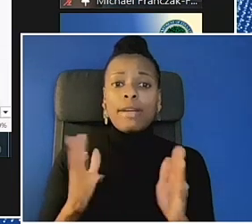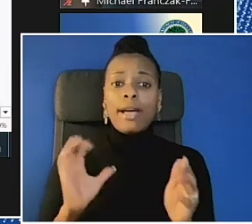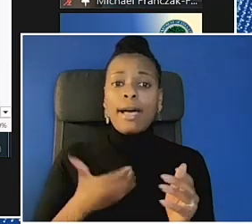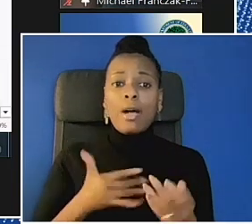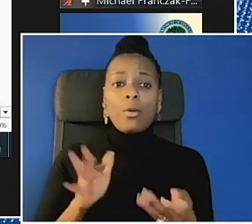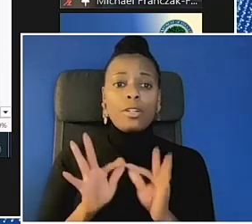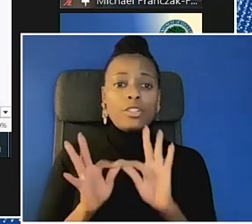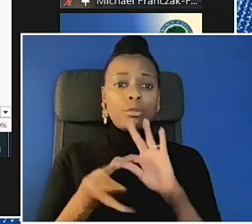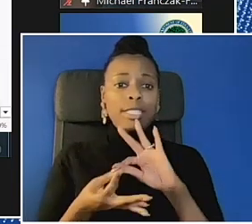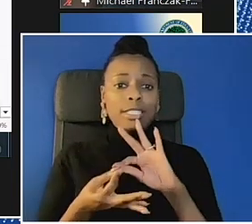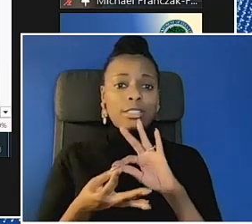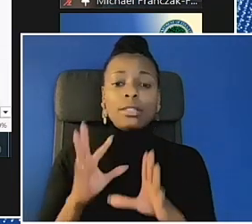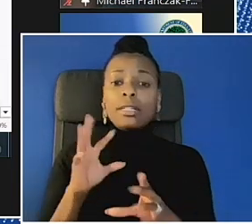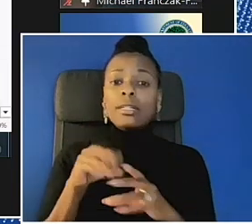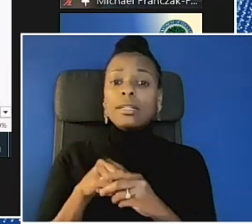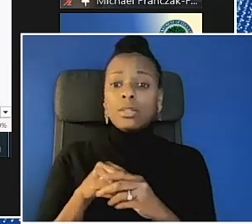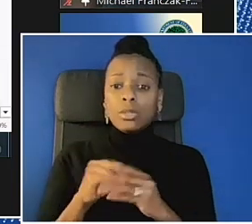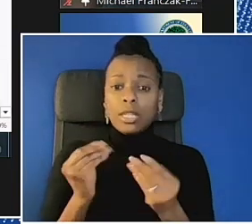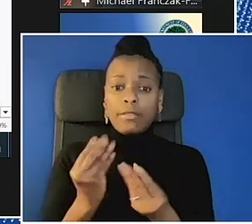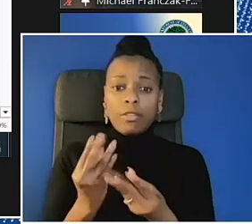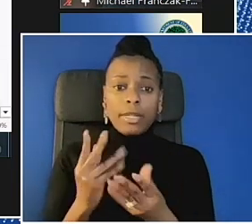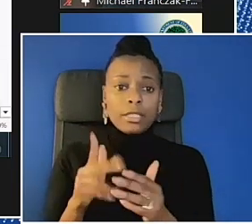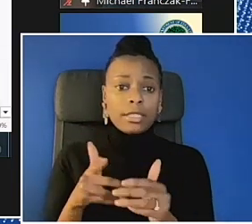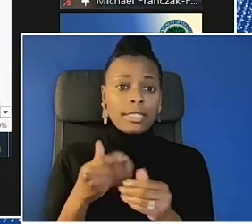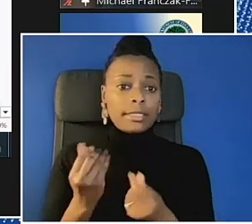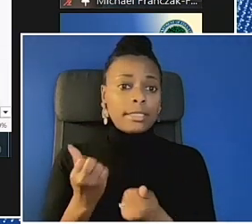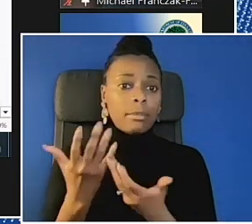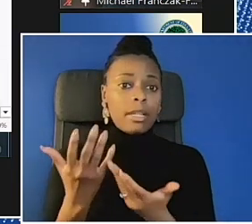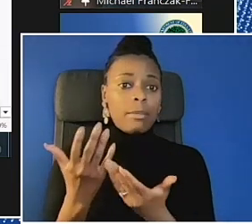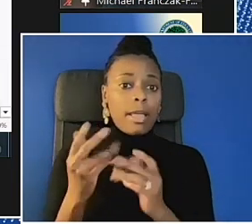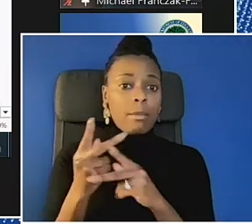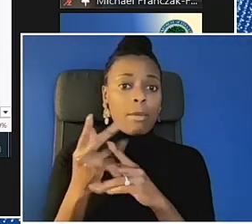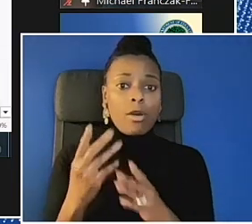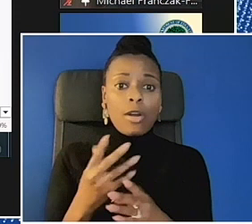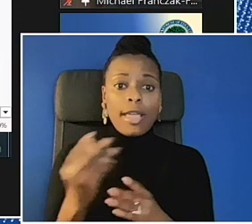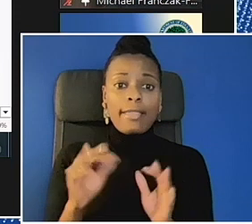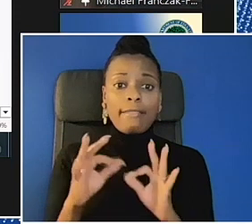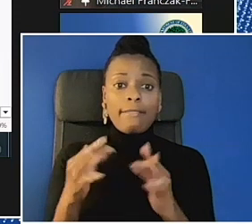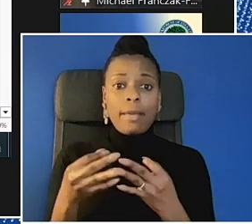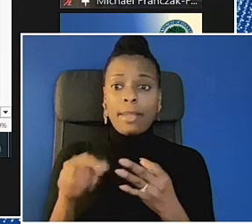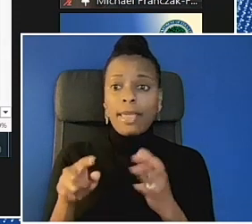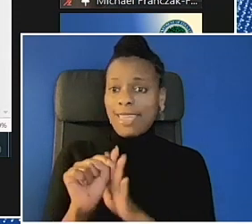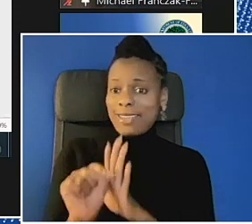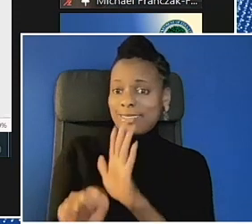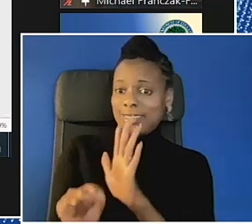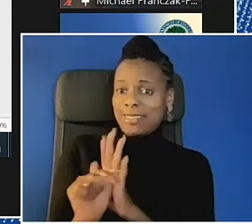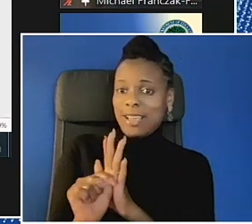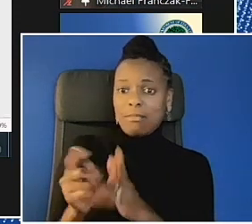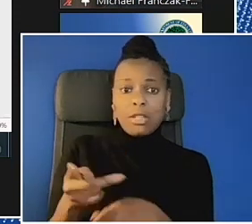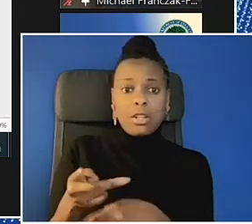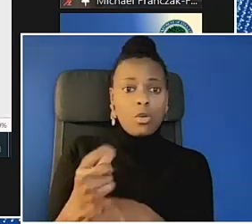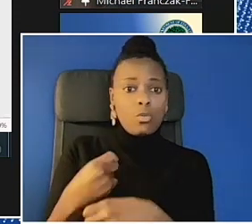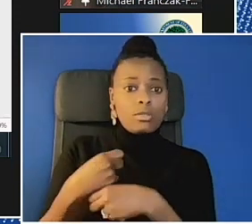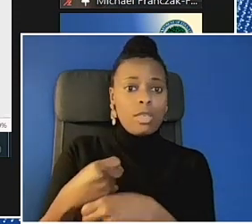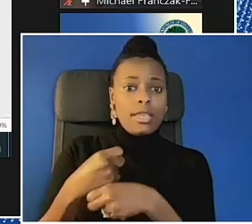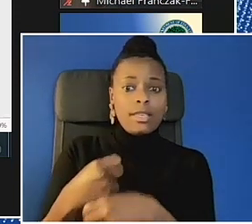include information submitted by the borrower and their family at the time the loan was made. For instance, we can learn things on the